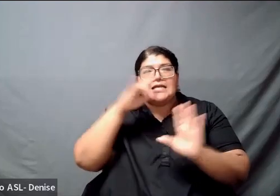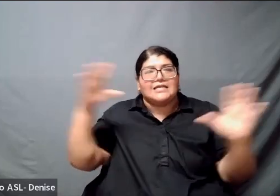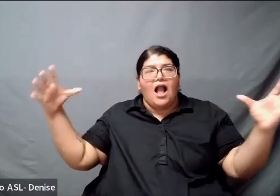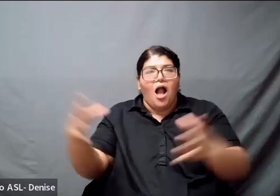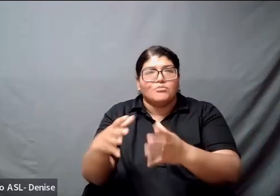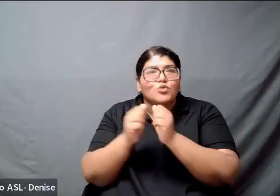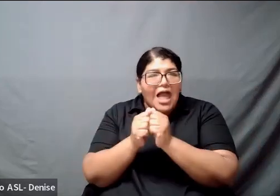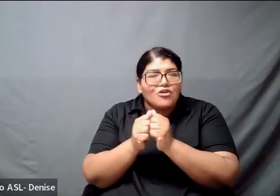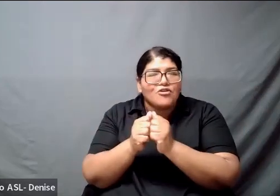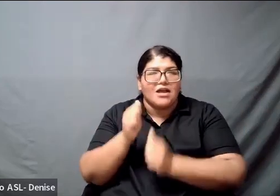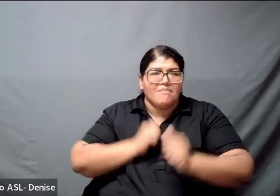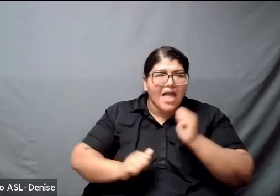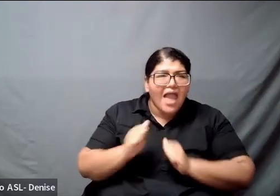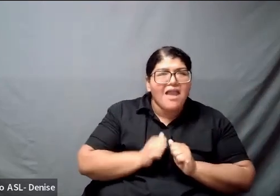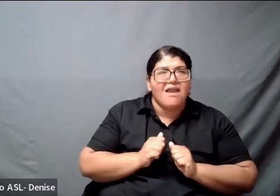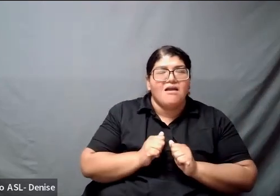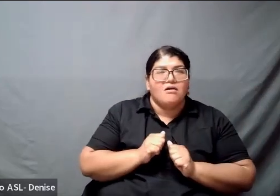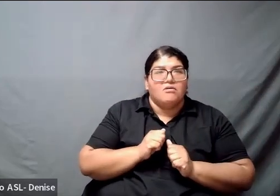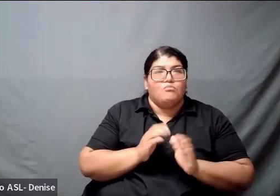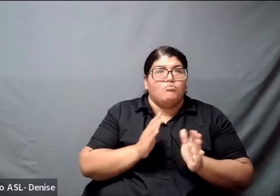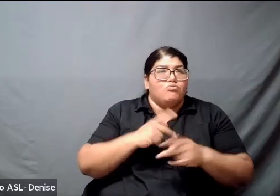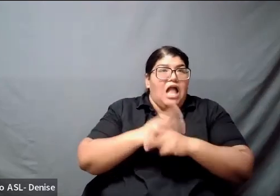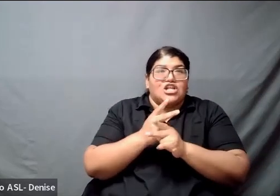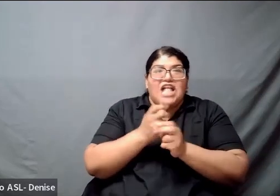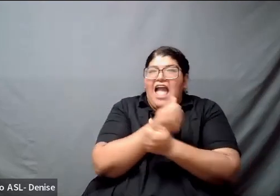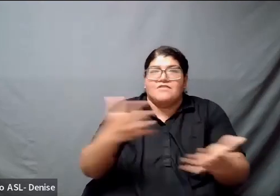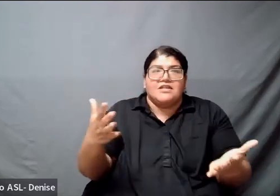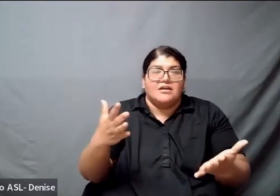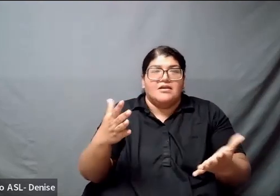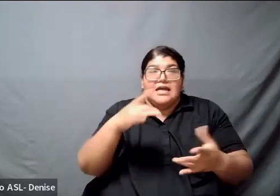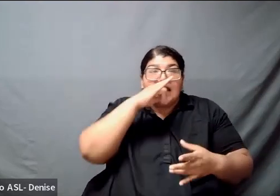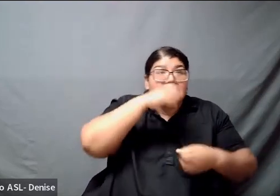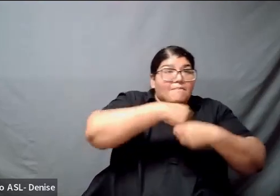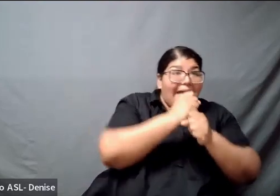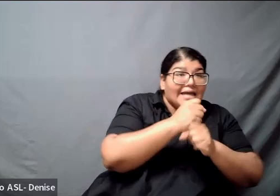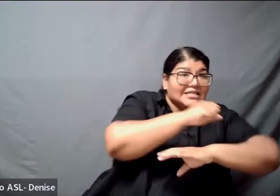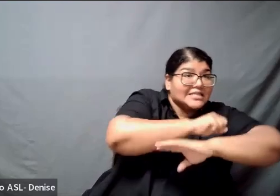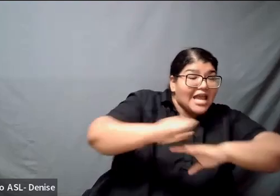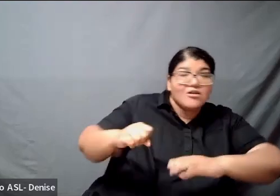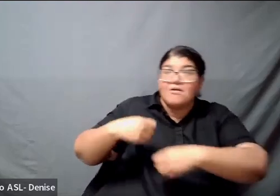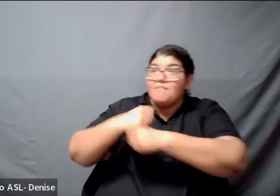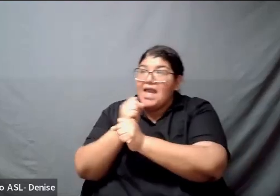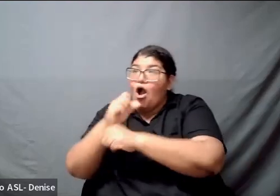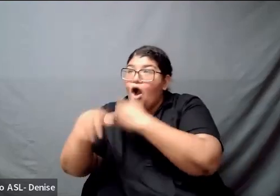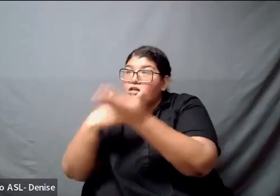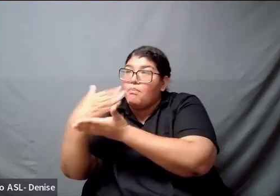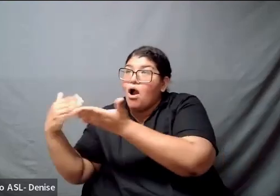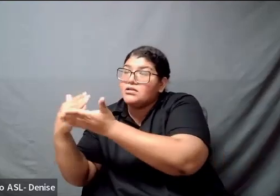like the stage work and the sets and all that stuff. And they made an amazing play that was so sweet to see.